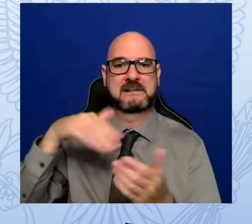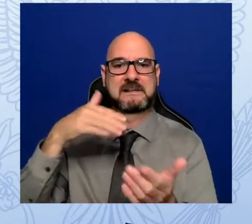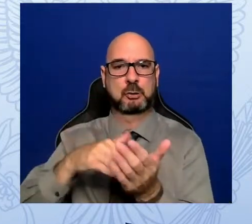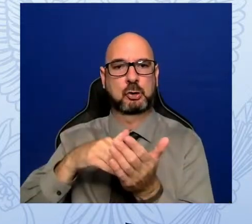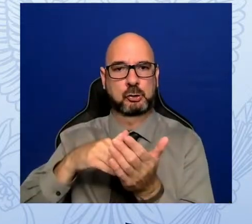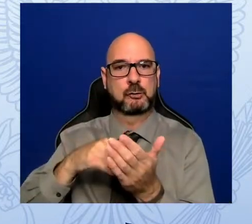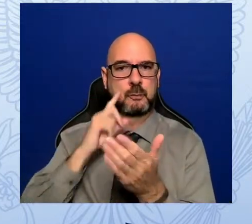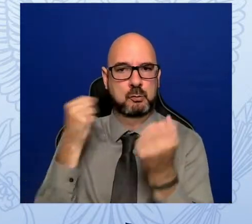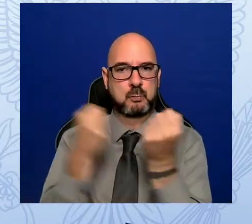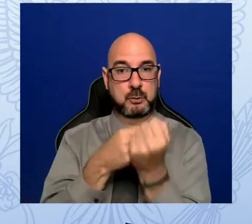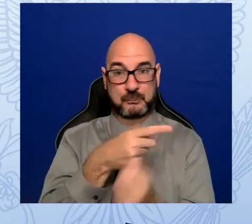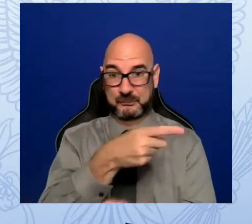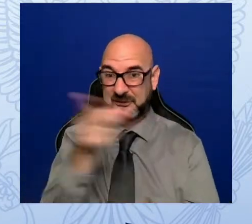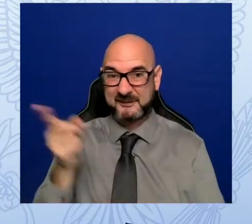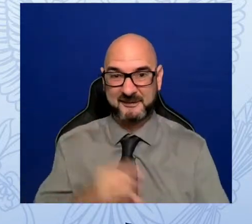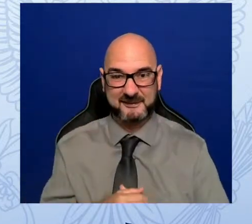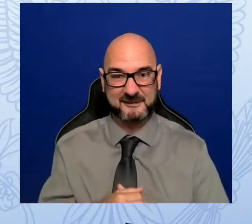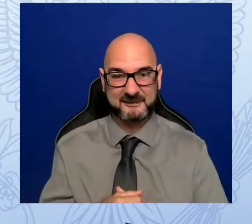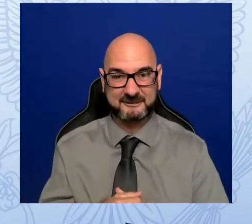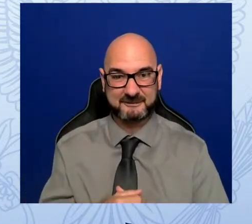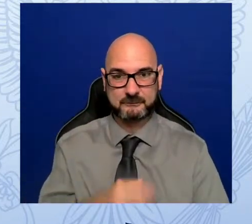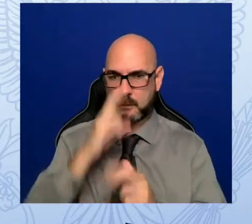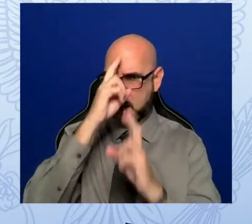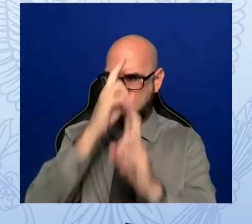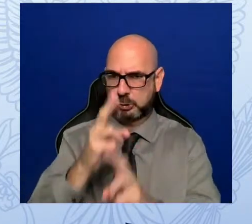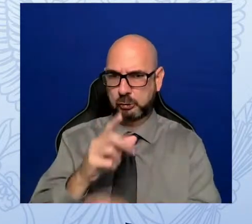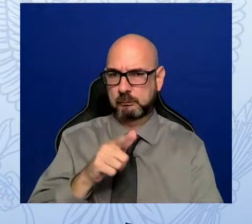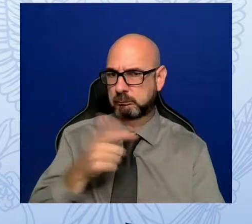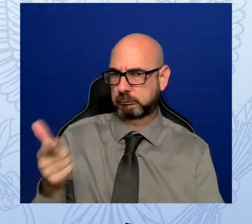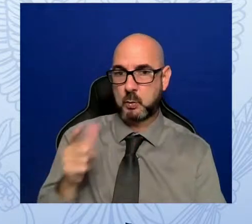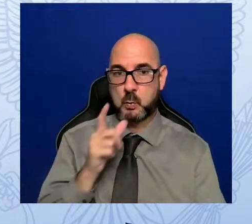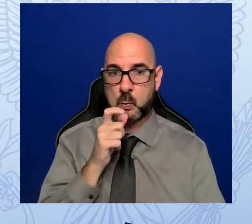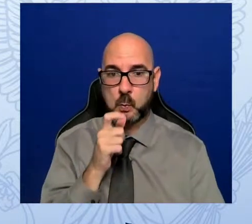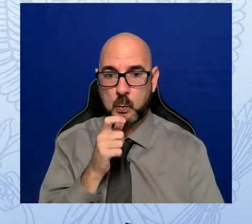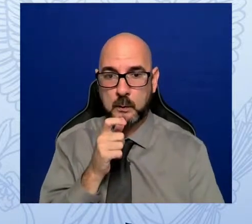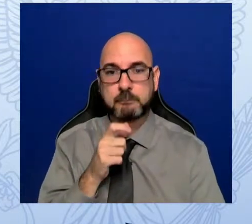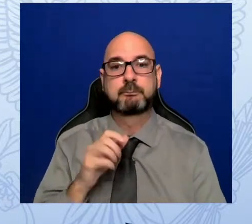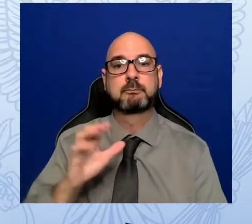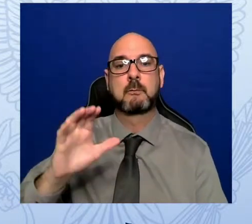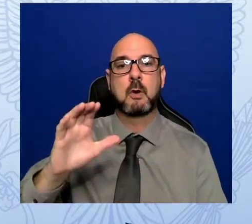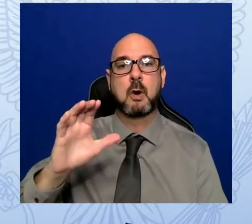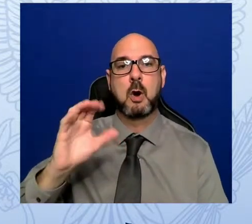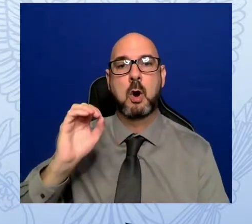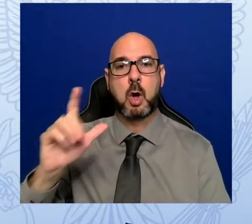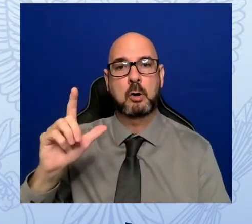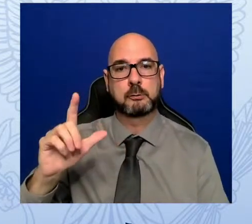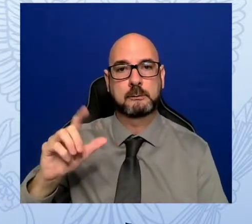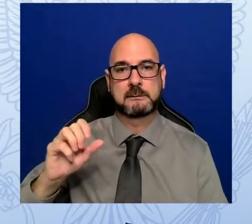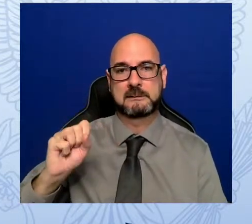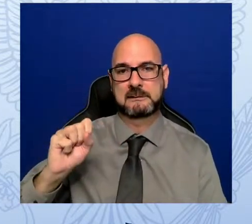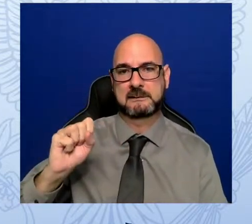pass the podium to Colonel Sully Sullivan, Michael Sullivan,